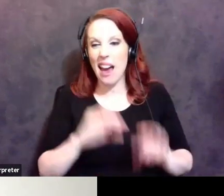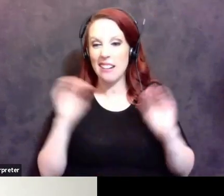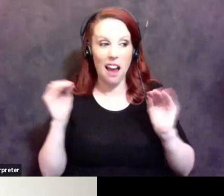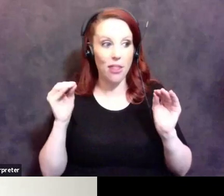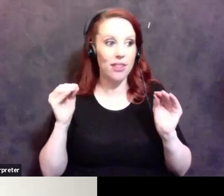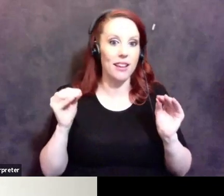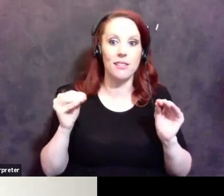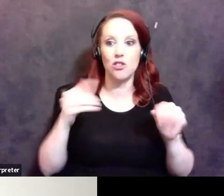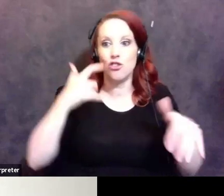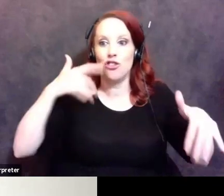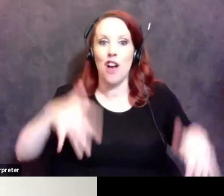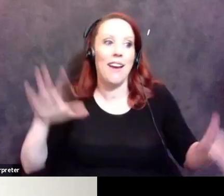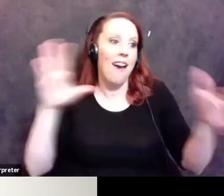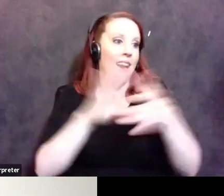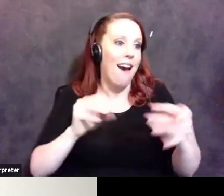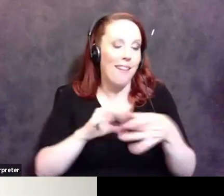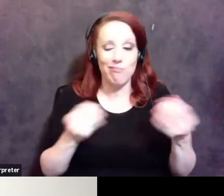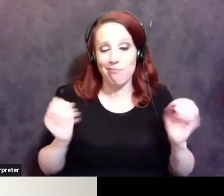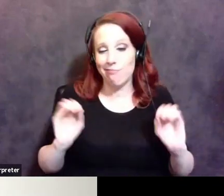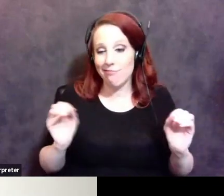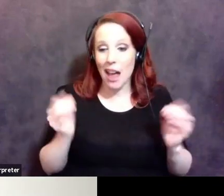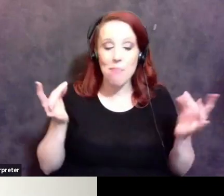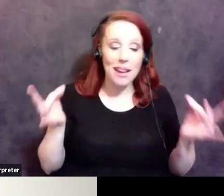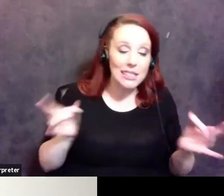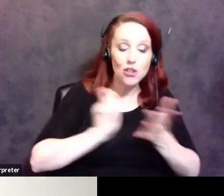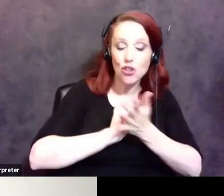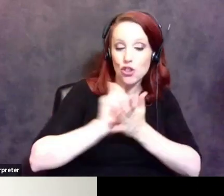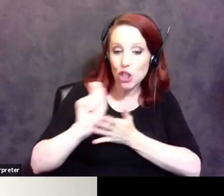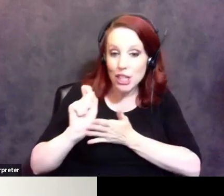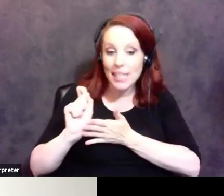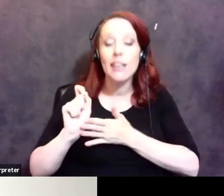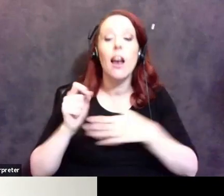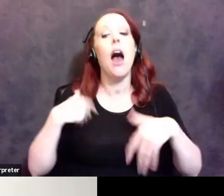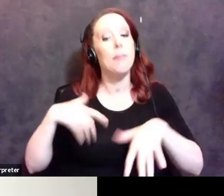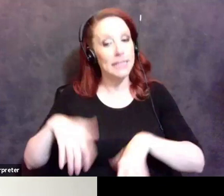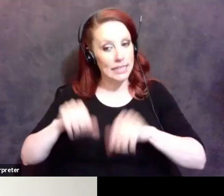journaling. I am taking a class on Coursera known as the Science of Well-Being. It is